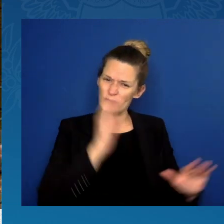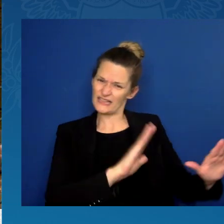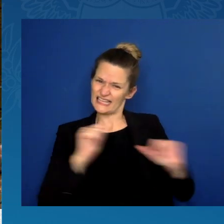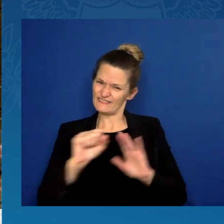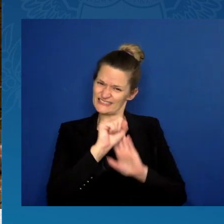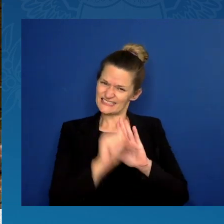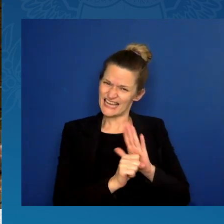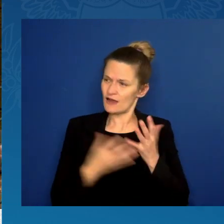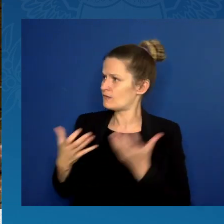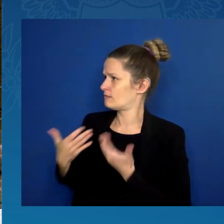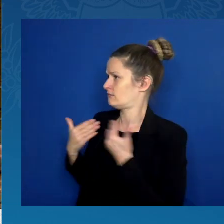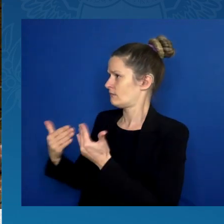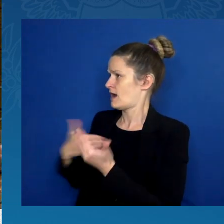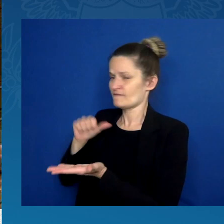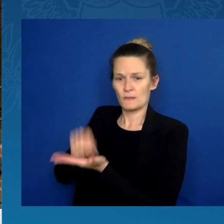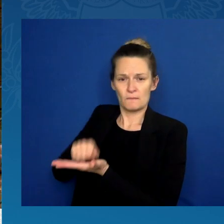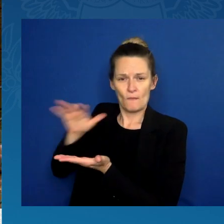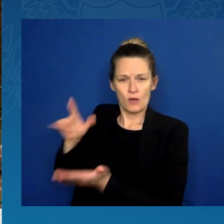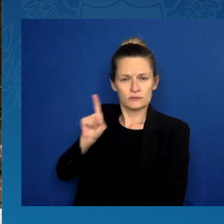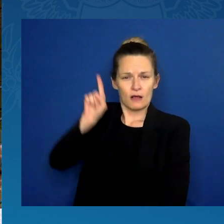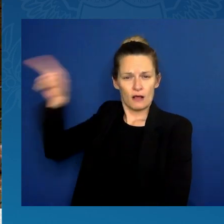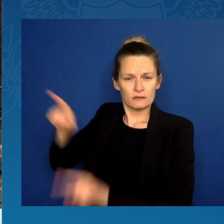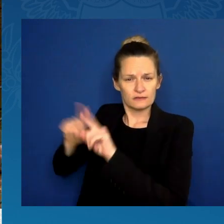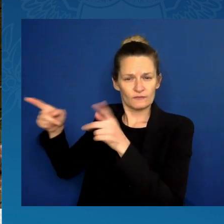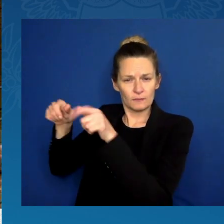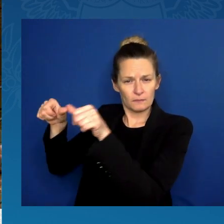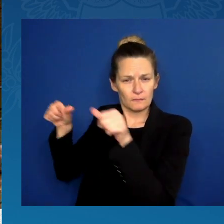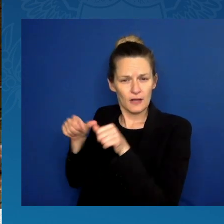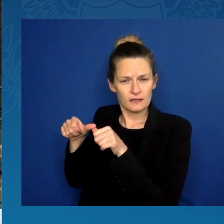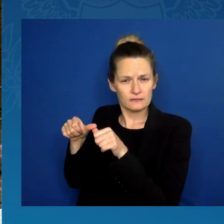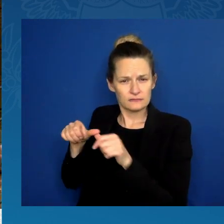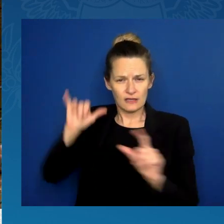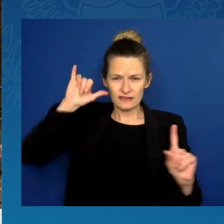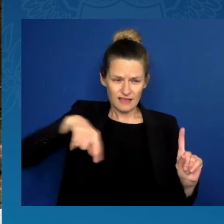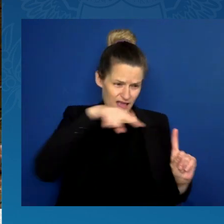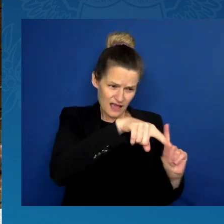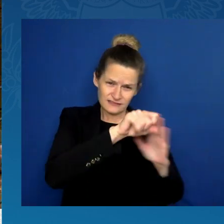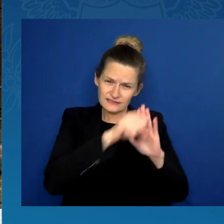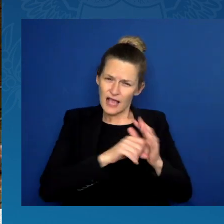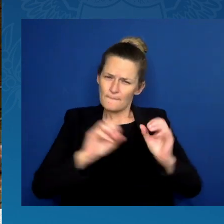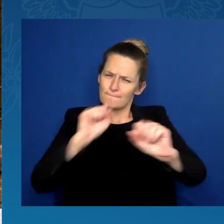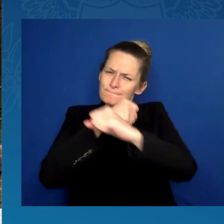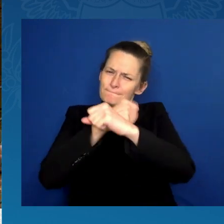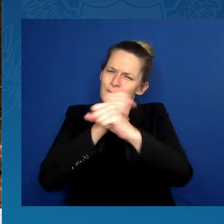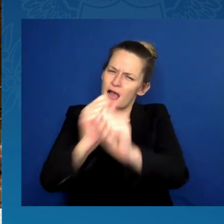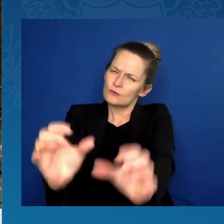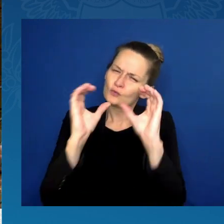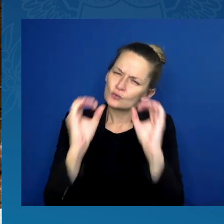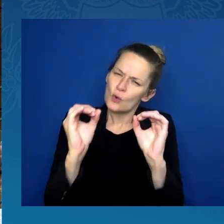They made no exception for a non-viable fetus, a fetus that will not live. So this is not about life.